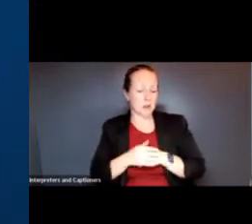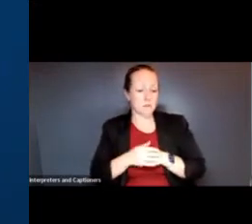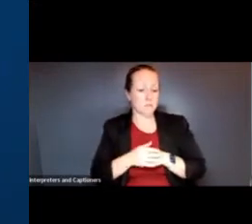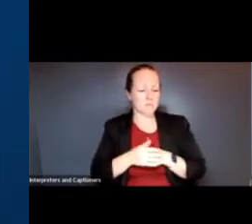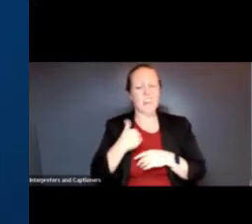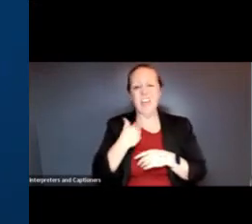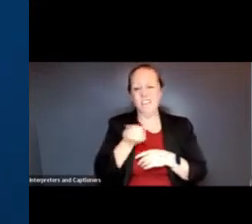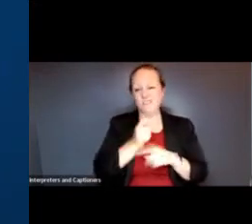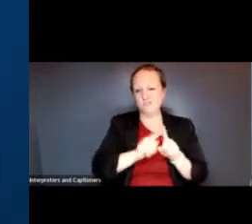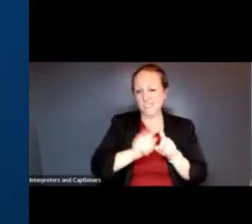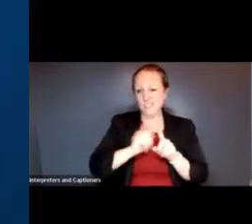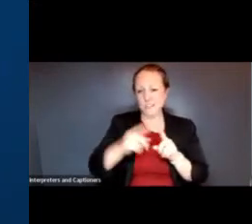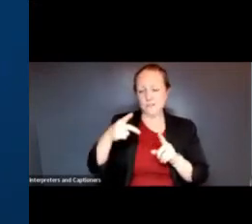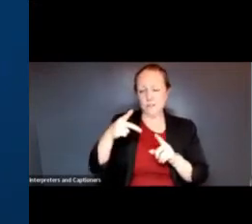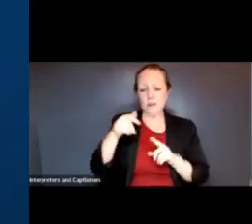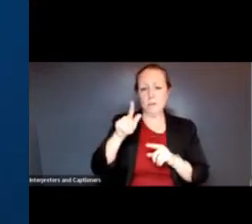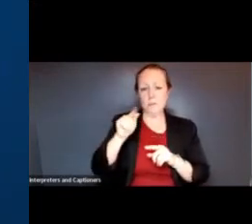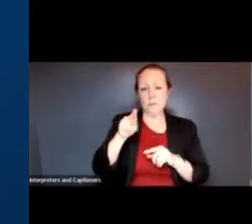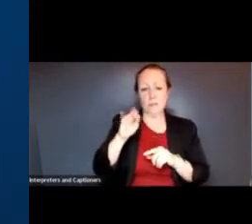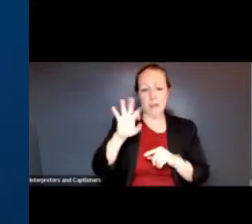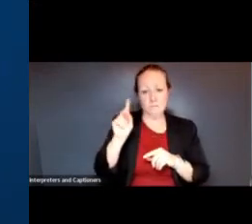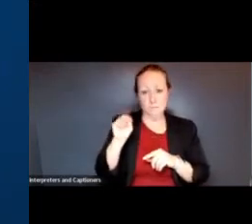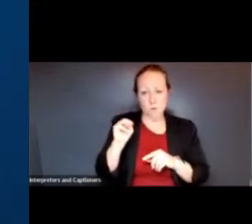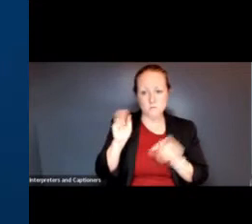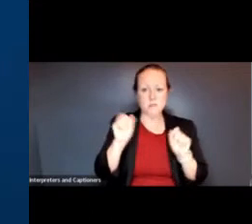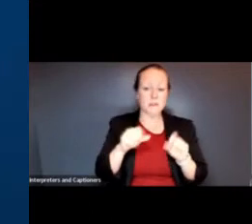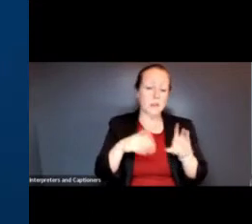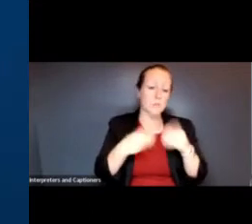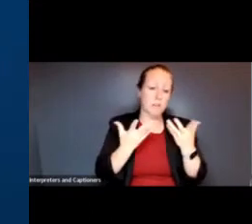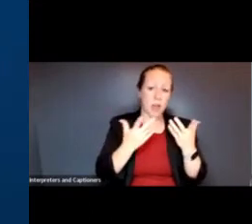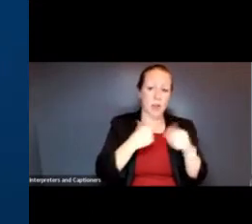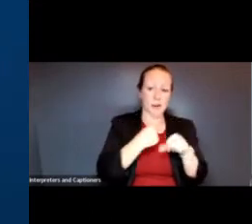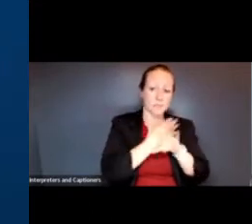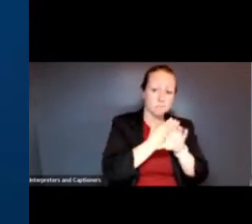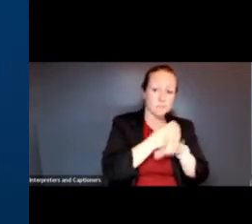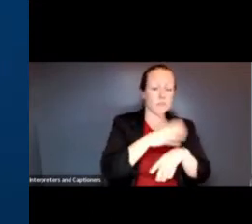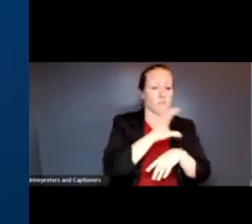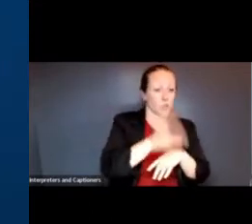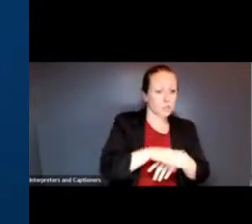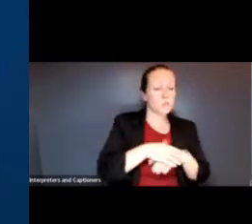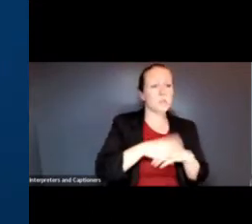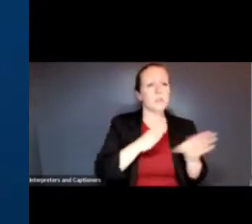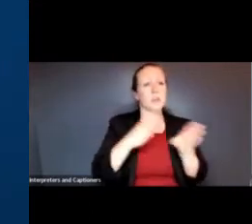are aware of already, you can do it virtually, you can do it in person, you can have it recorded and embedded in a website that